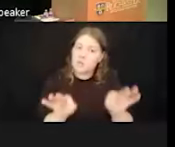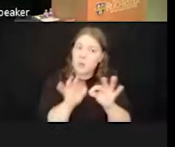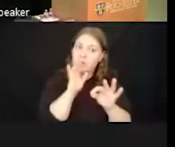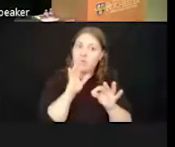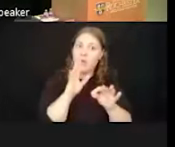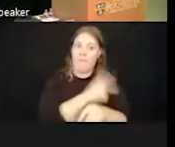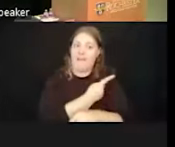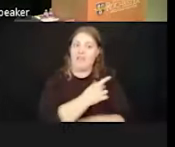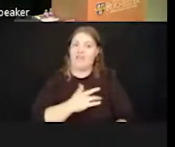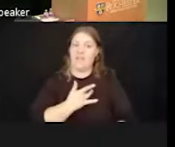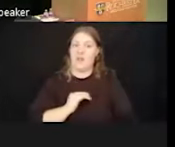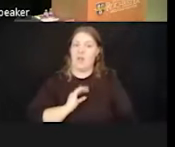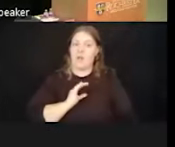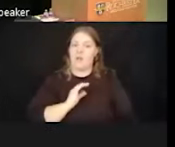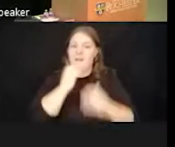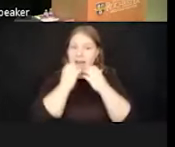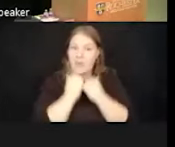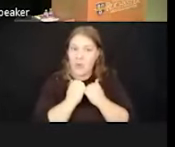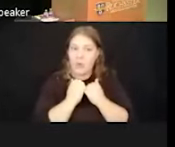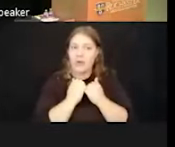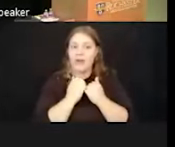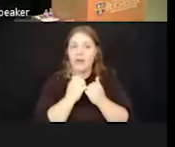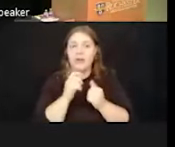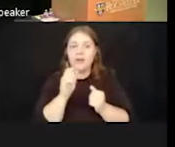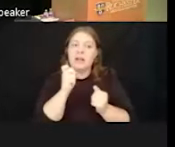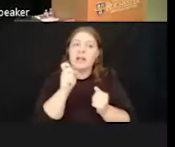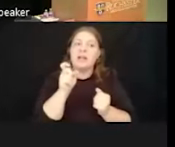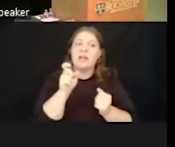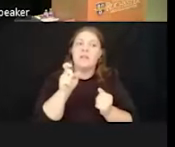they are taken into consideration that there are differences it's not only a question of